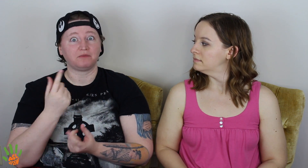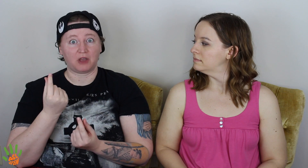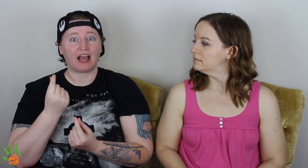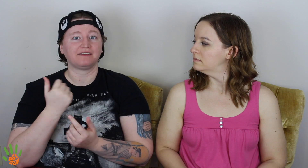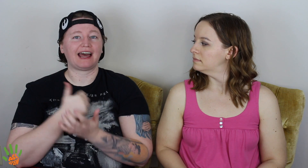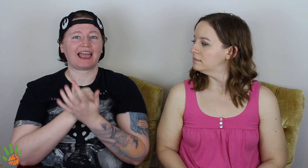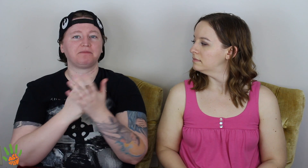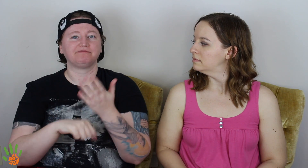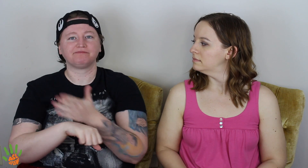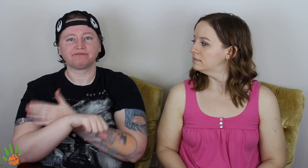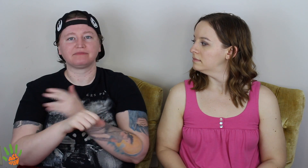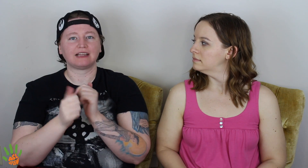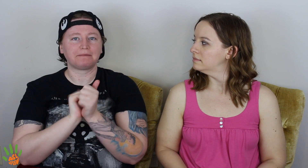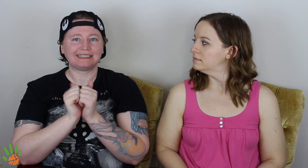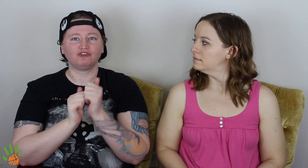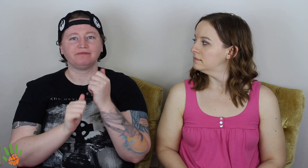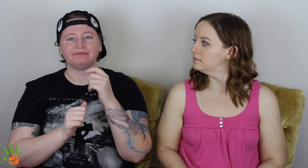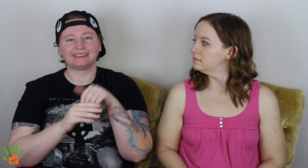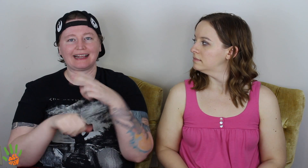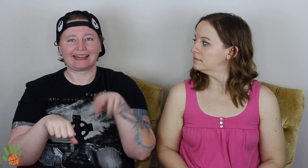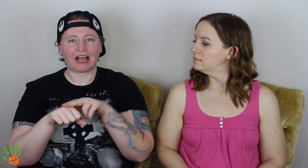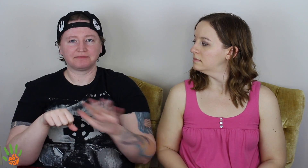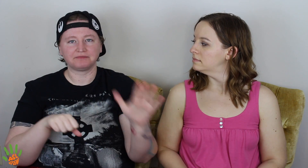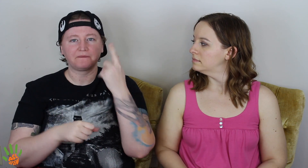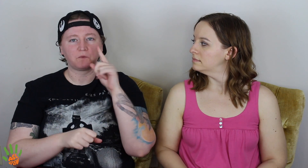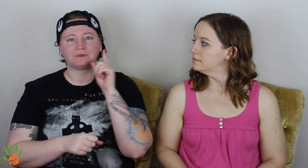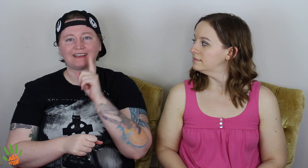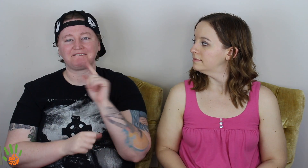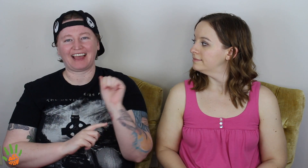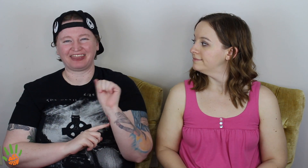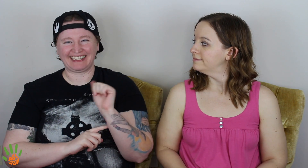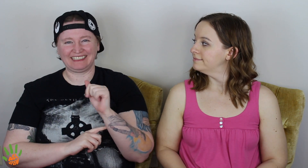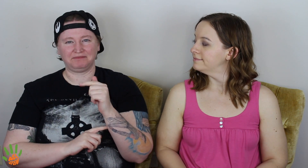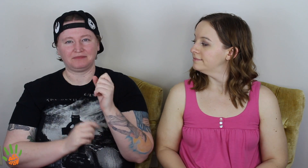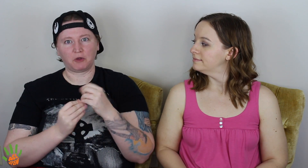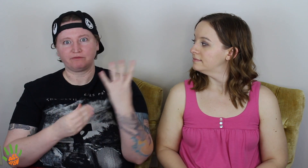What that did, was help to improve competition within the nation for Deaf athletes.